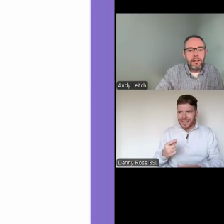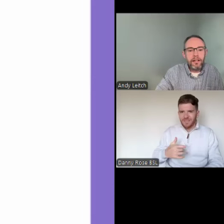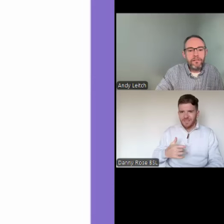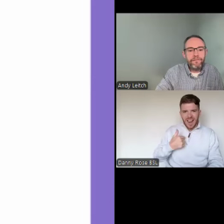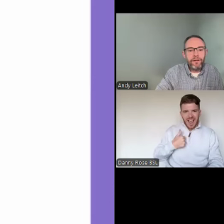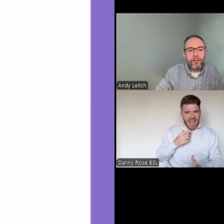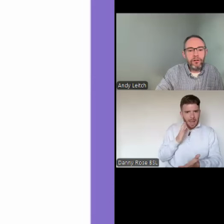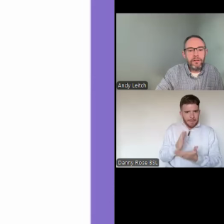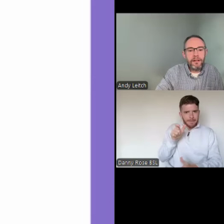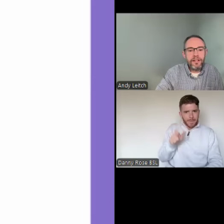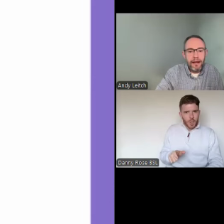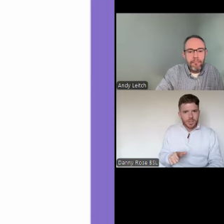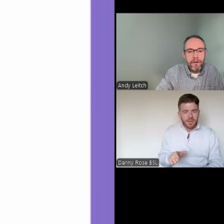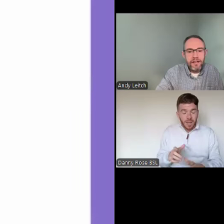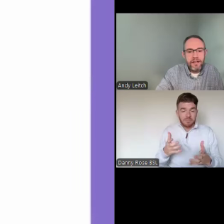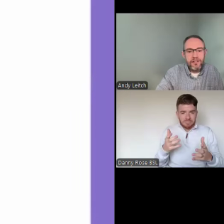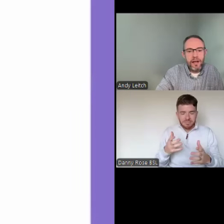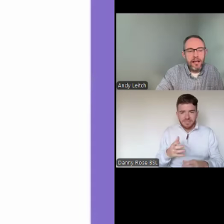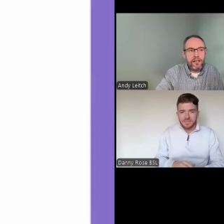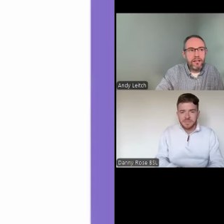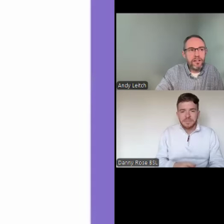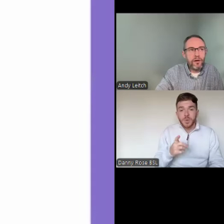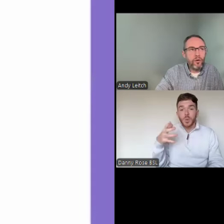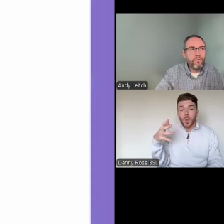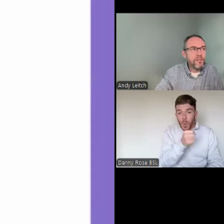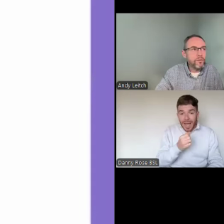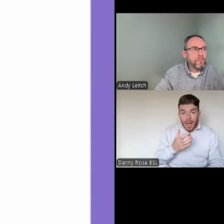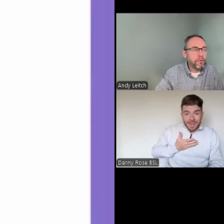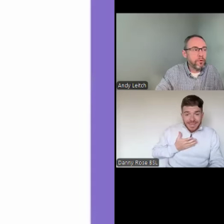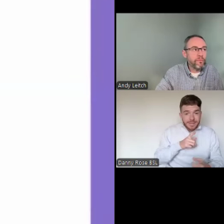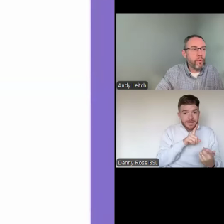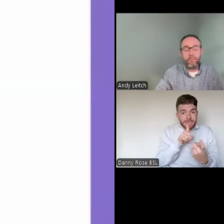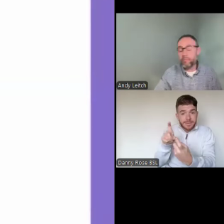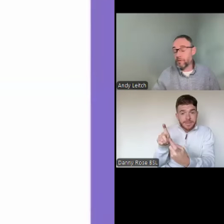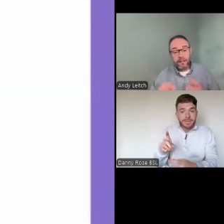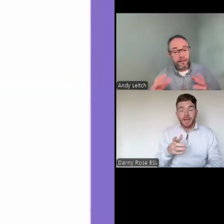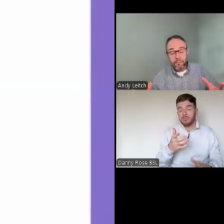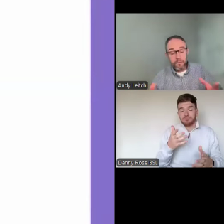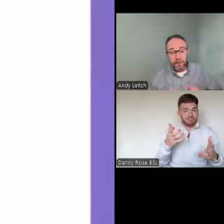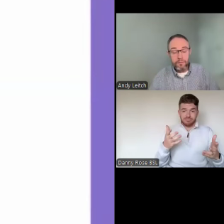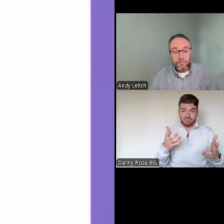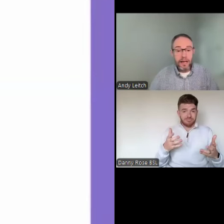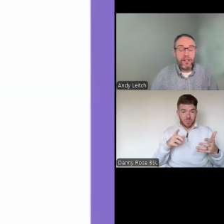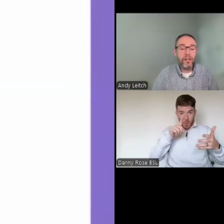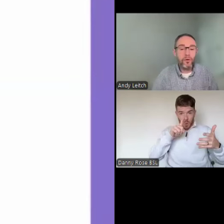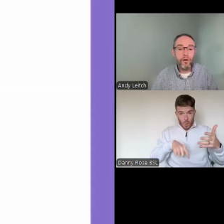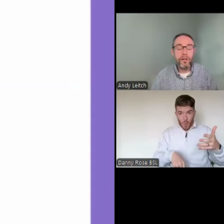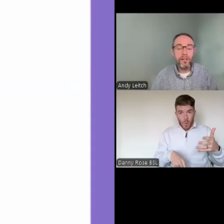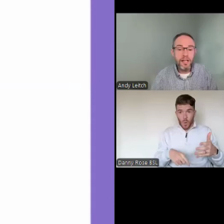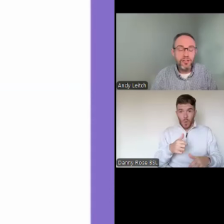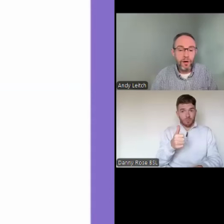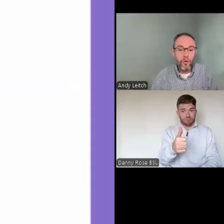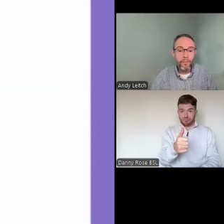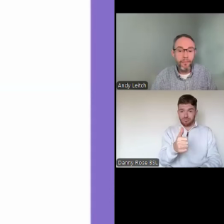Link to funnel to get business. Excellent. All of these are all, obviously, tailored to your own needs and requirements.